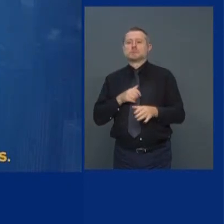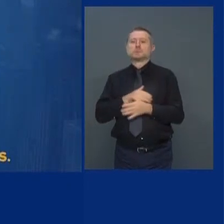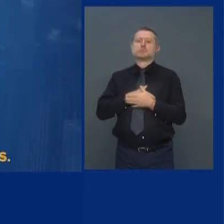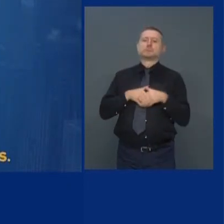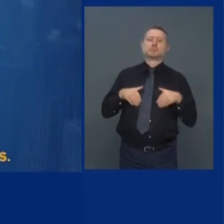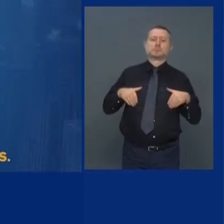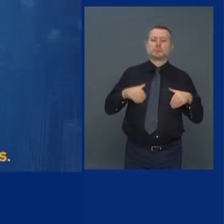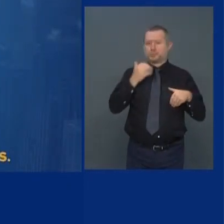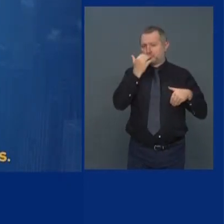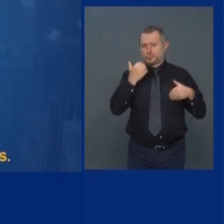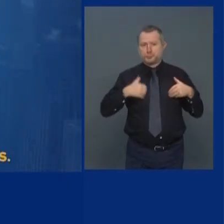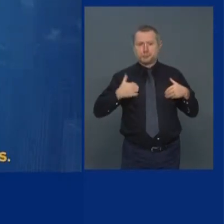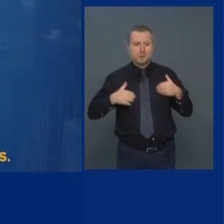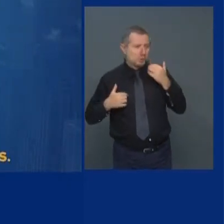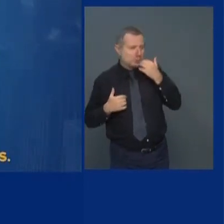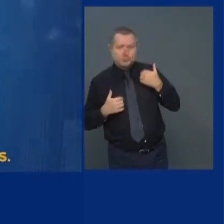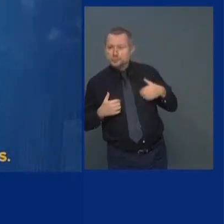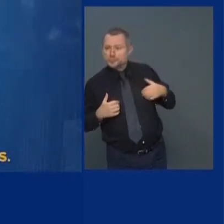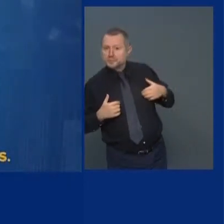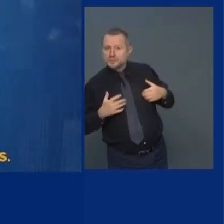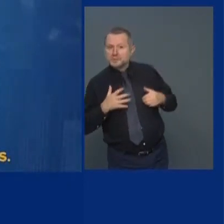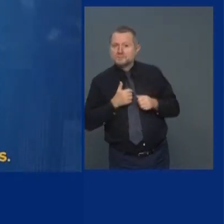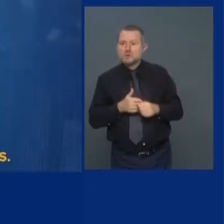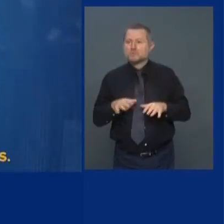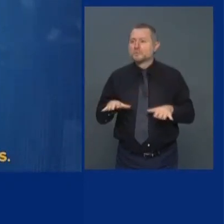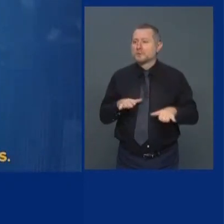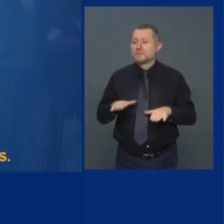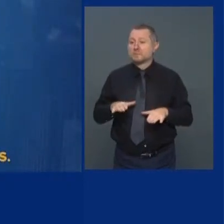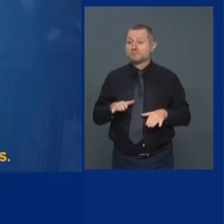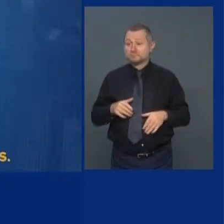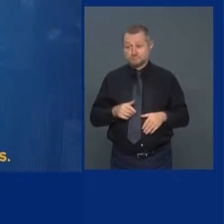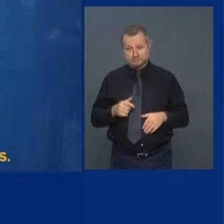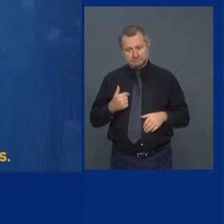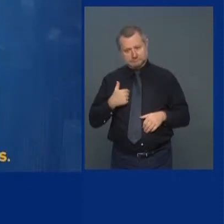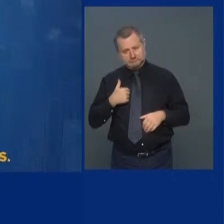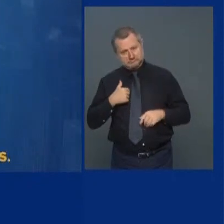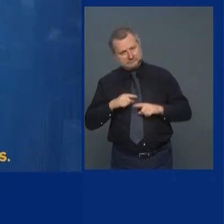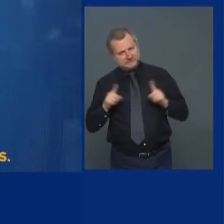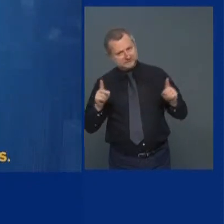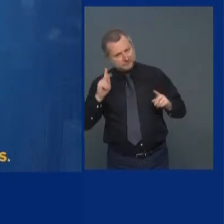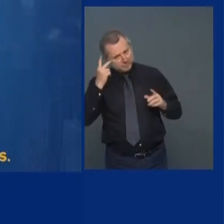BECAUSE IT CONTROVERSIAL. YOU KNOW WHAT POLITICIANS LIKE